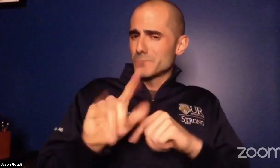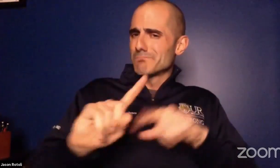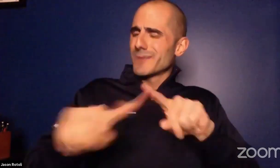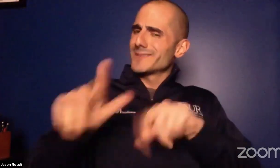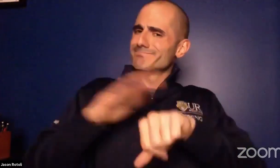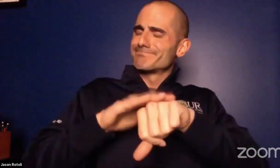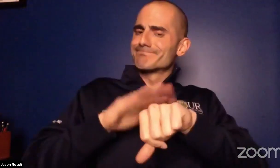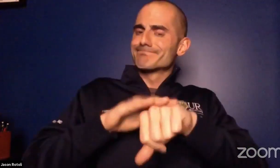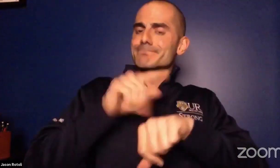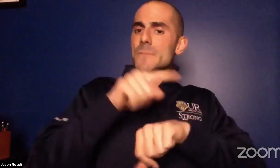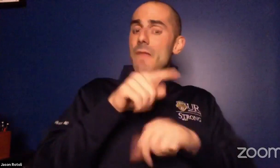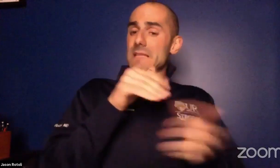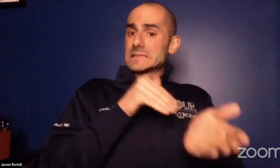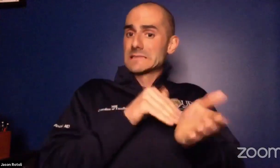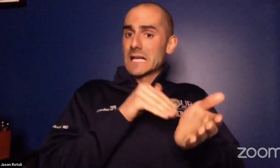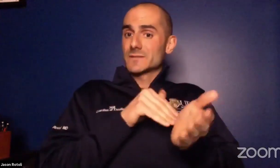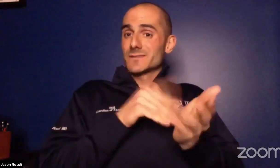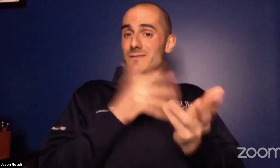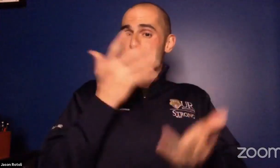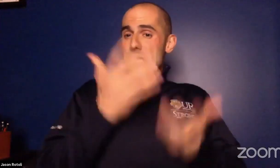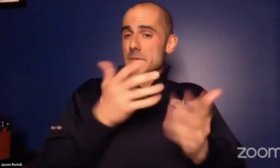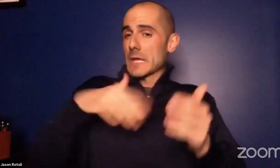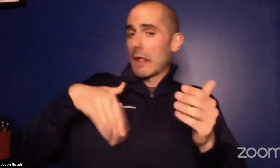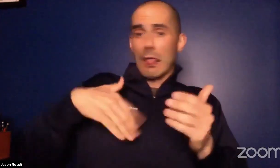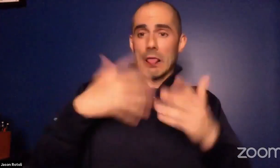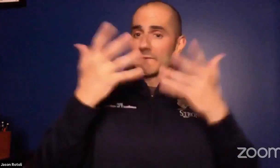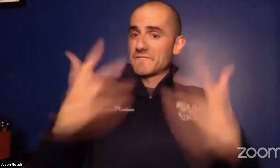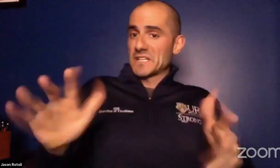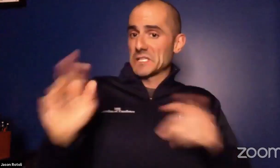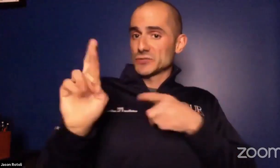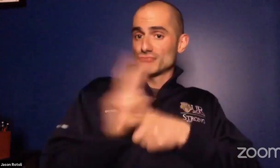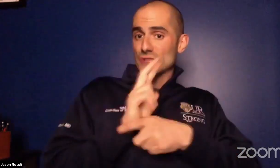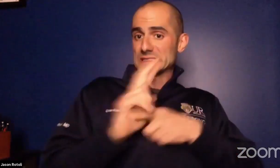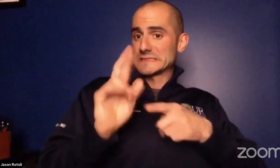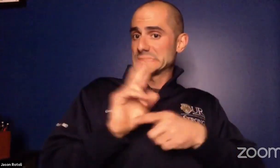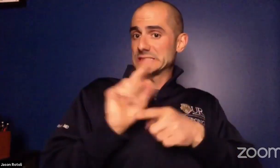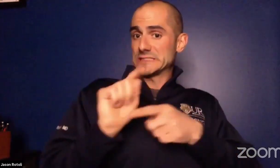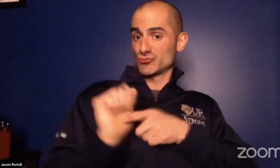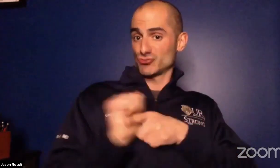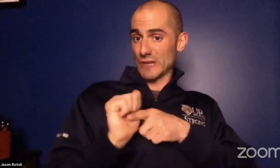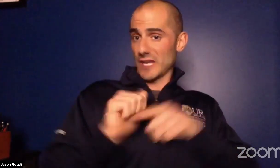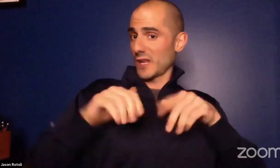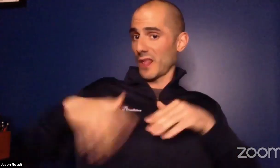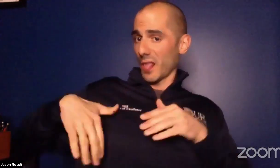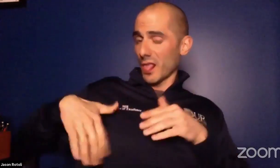okay, so what happens there? I know what happens in the emergency room. Who takes care